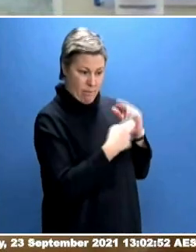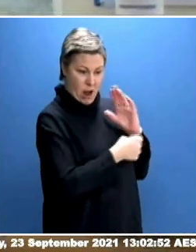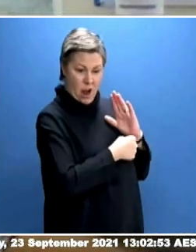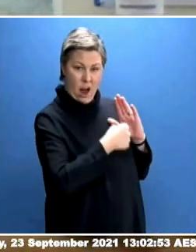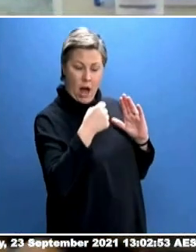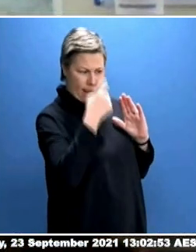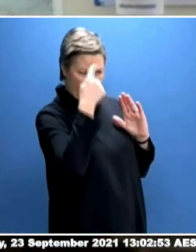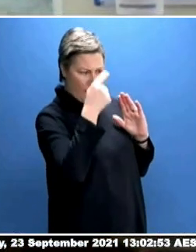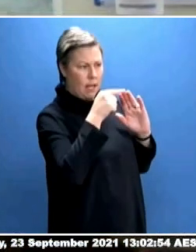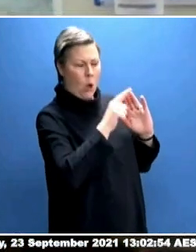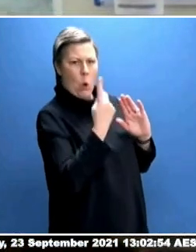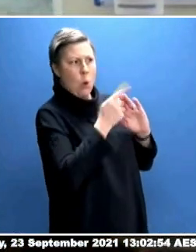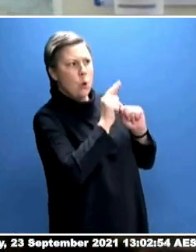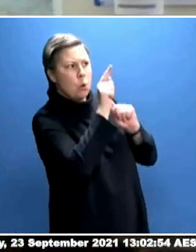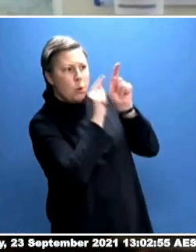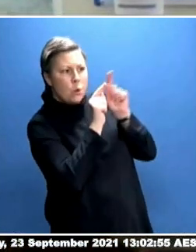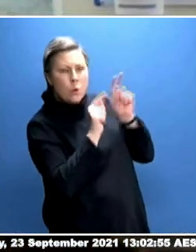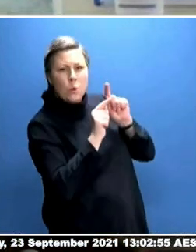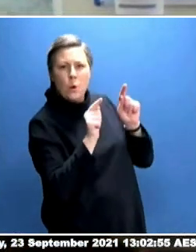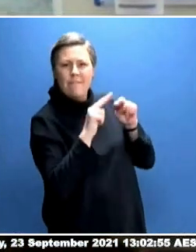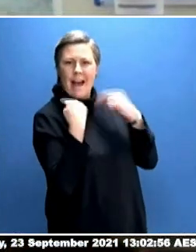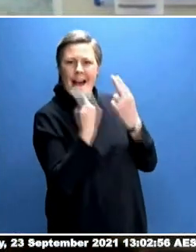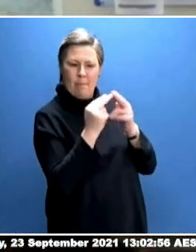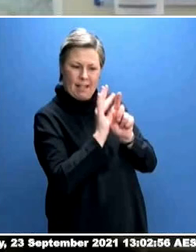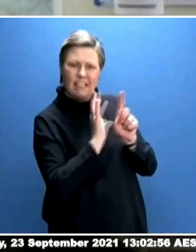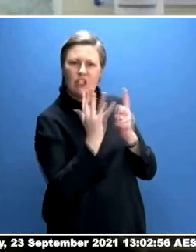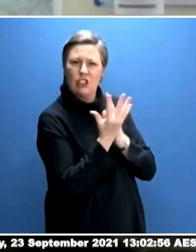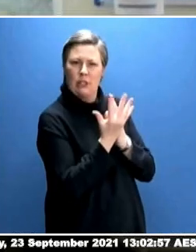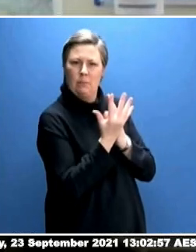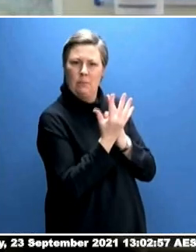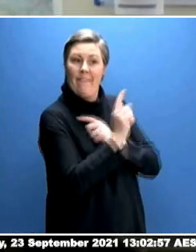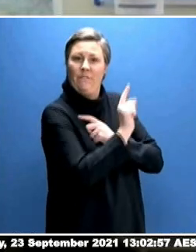that proactively if we were resourced properly in the Northern Territory, and